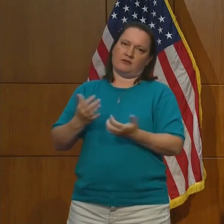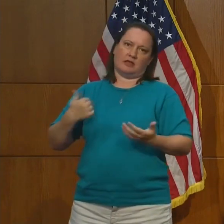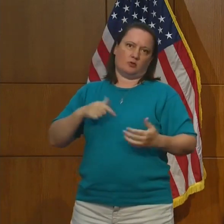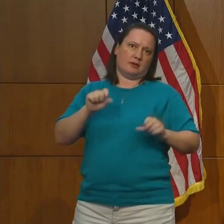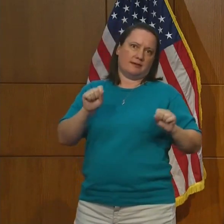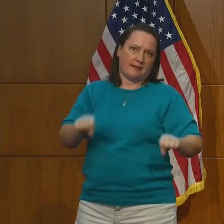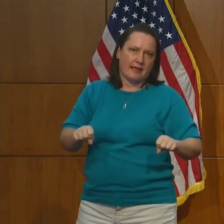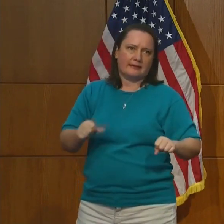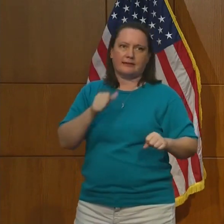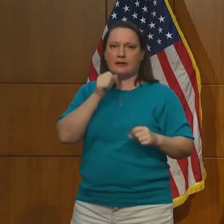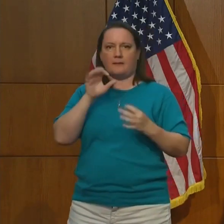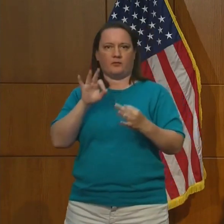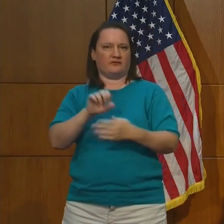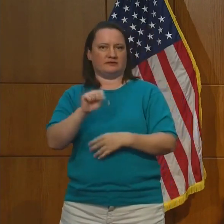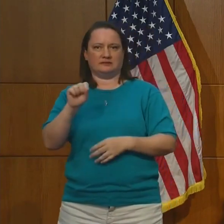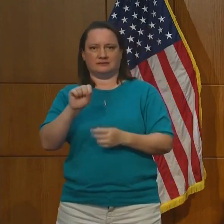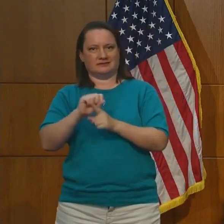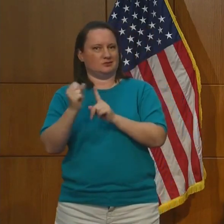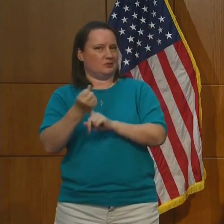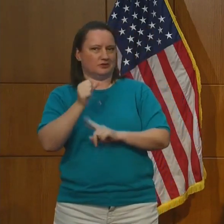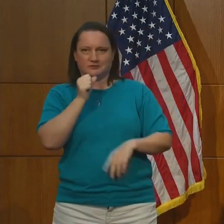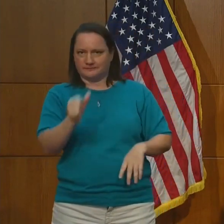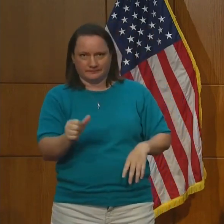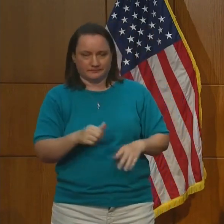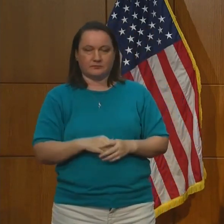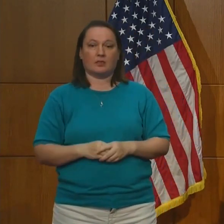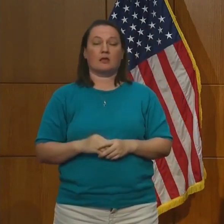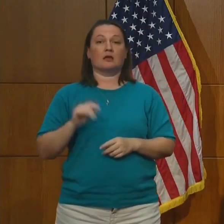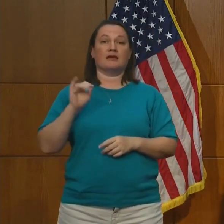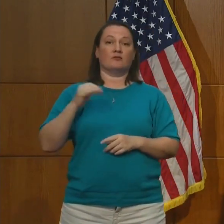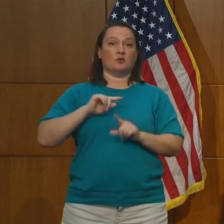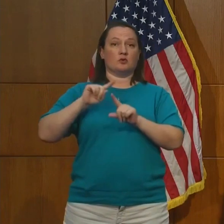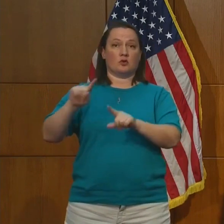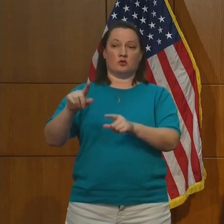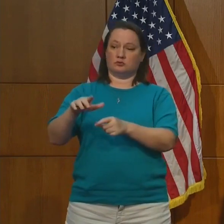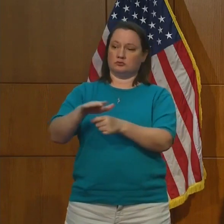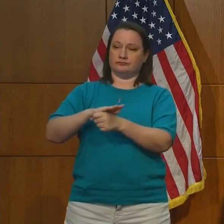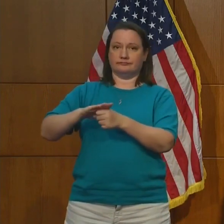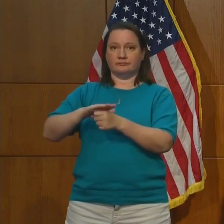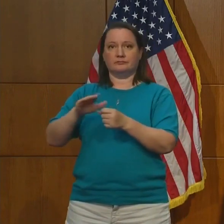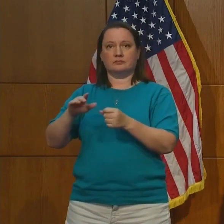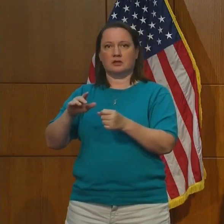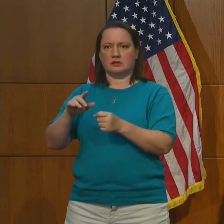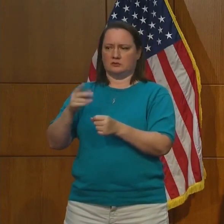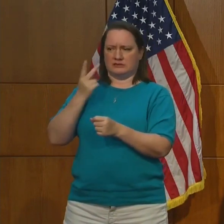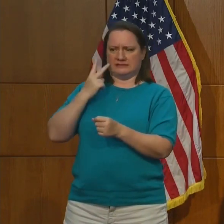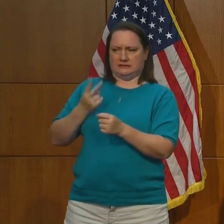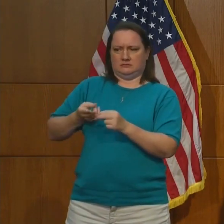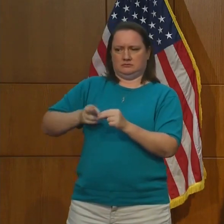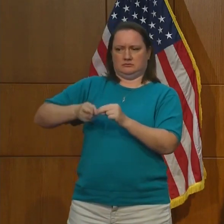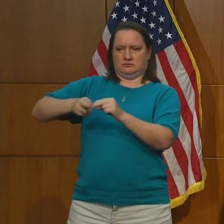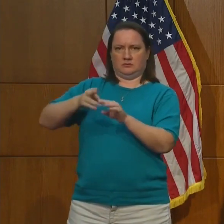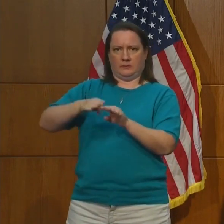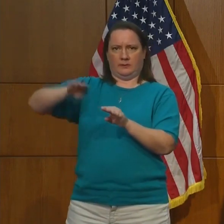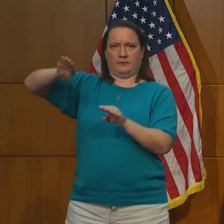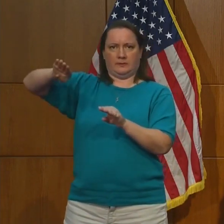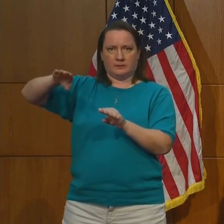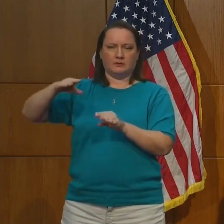OUR OUR TESTING CAPE AND THE PAST AND UP YOU KNOW WE'RE WE'RE DOING A THAT WE IT'S NOT